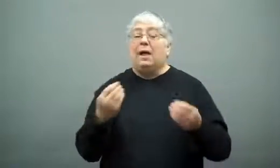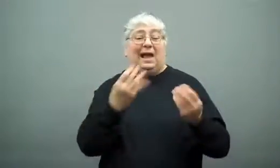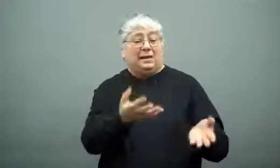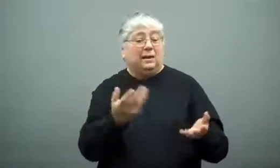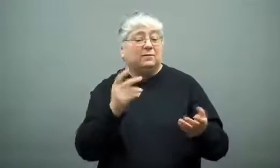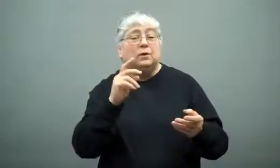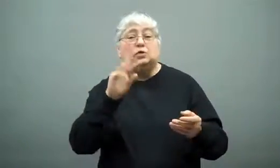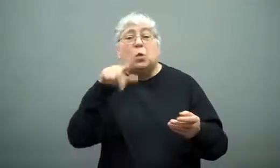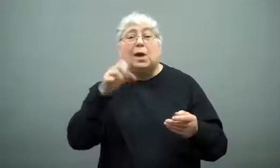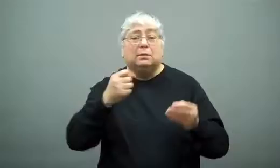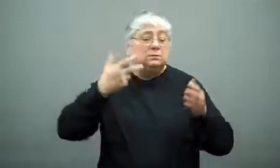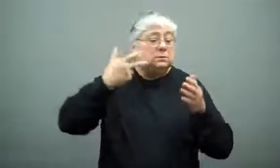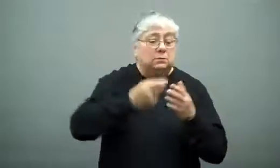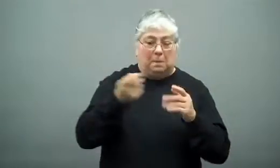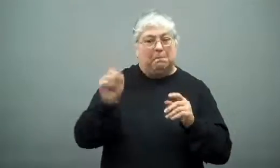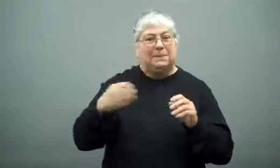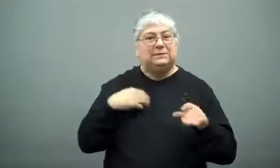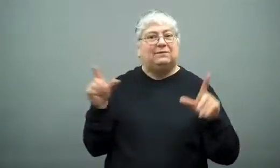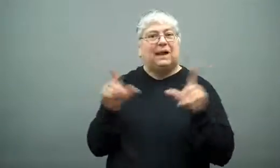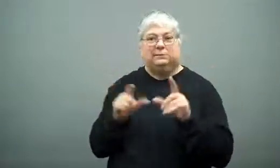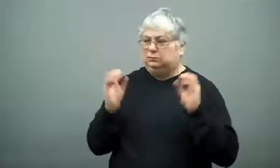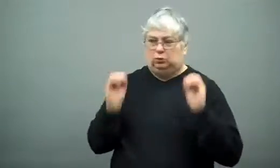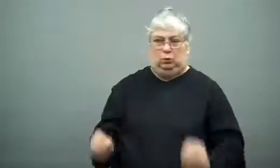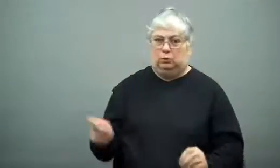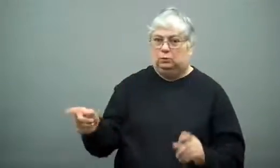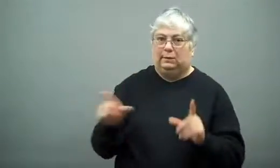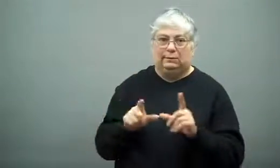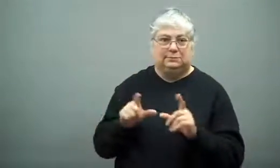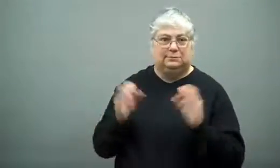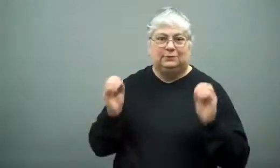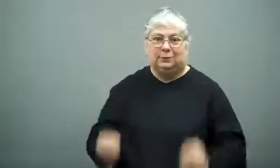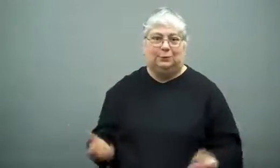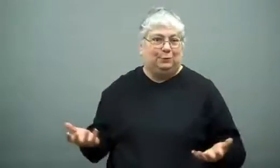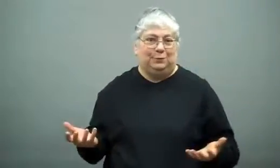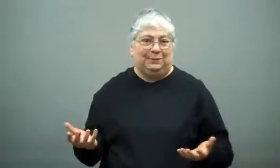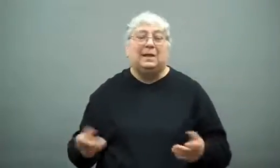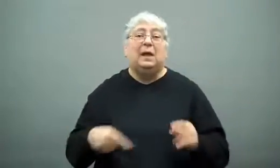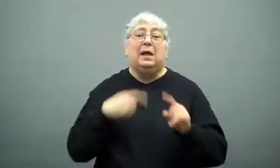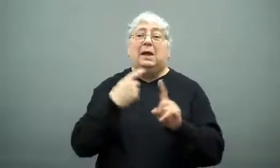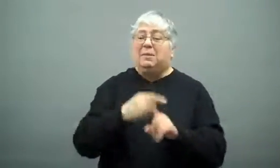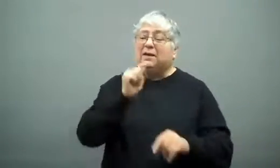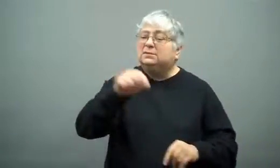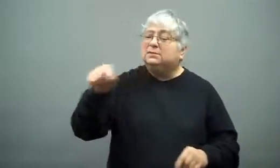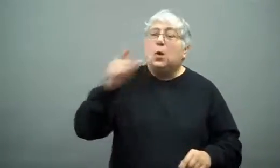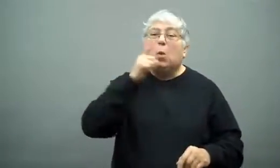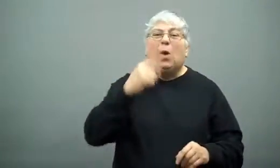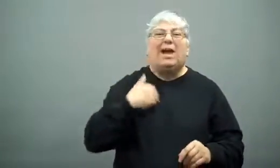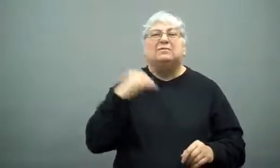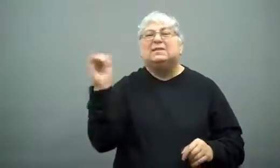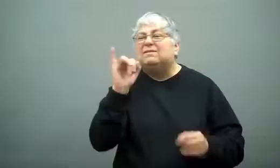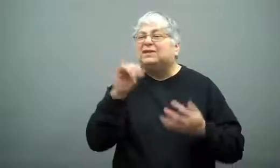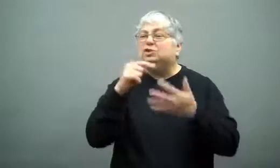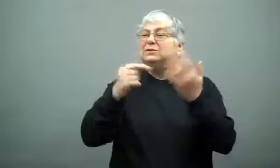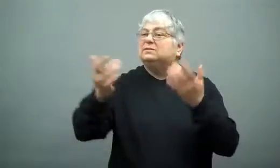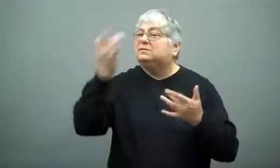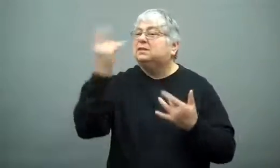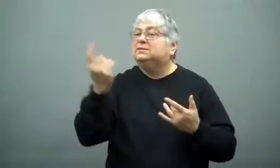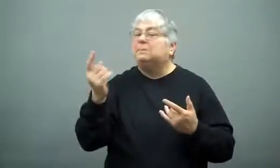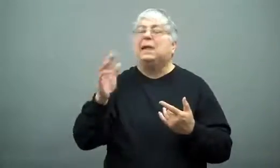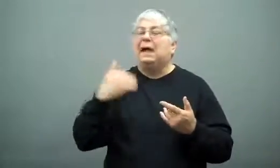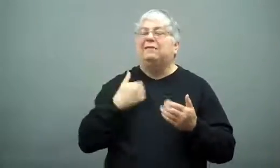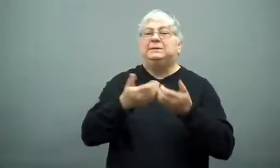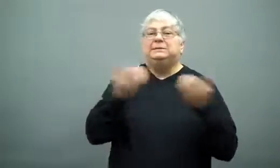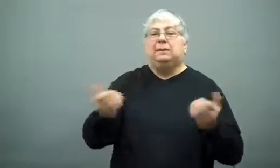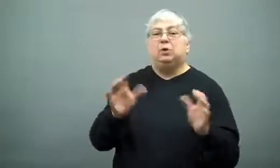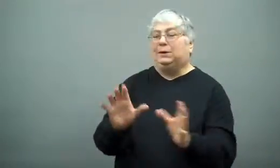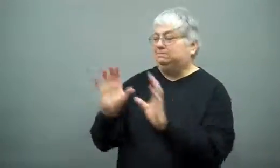They weren't licensed to administer drugs.